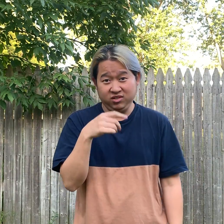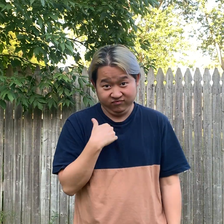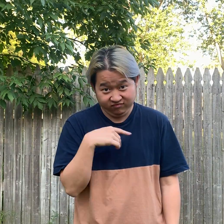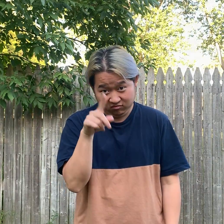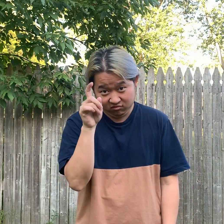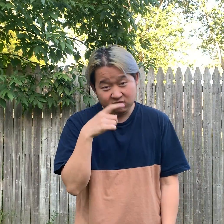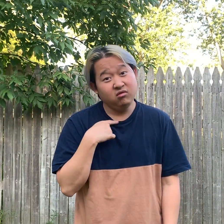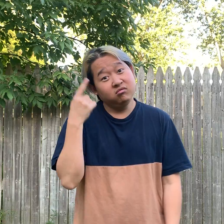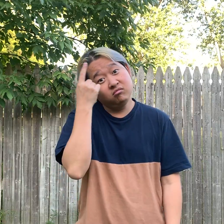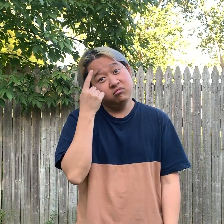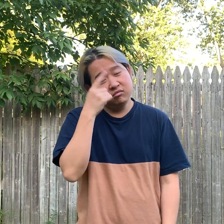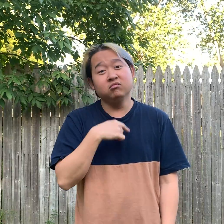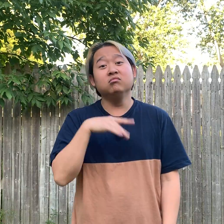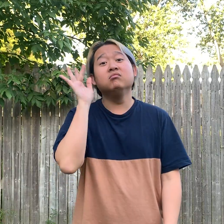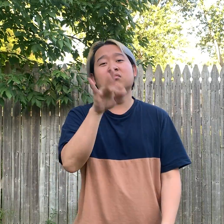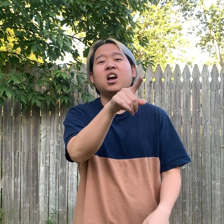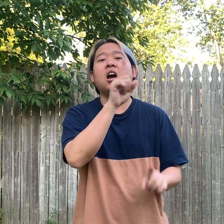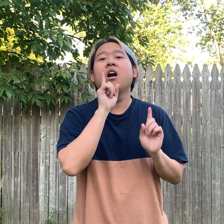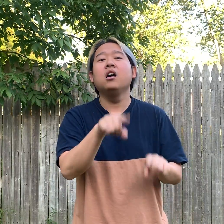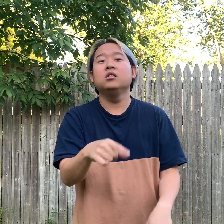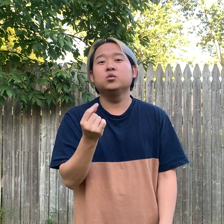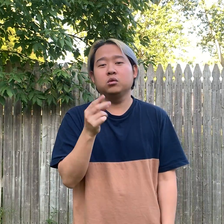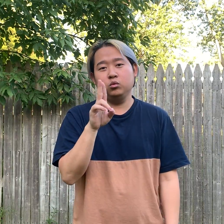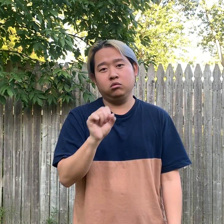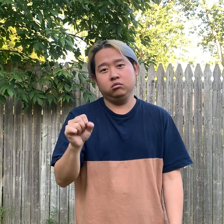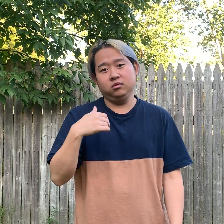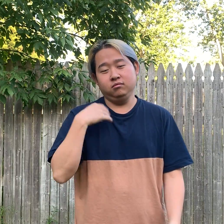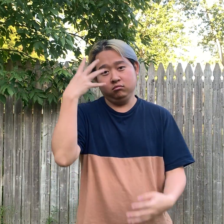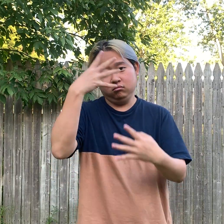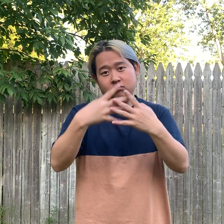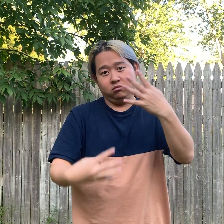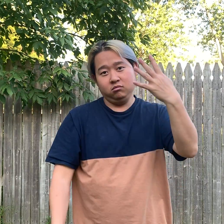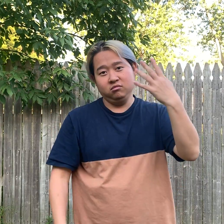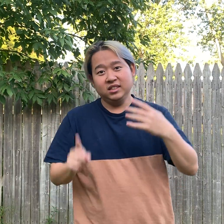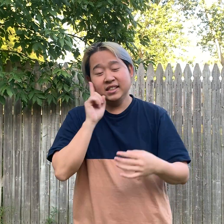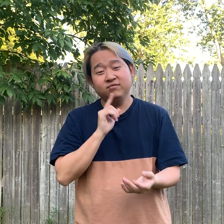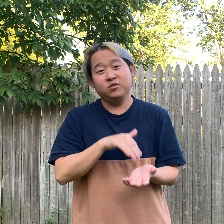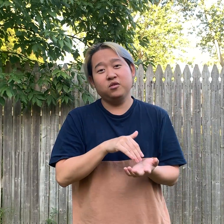I was shocked to find out that there were several Deaf physicians in the United States!